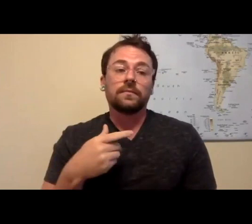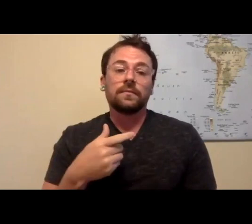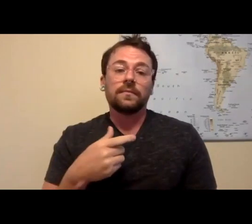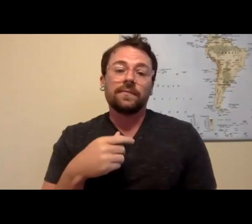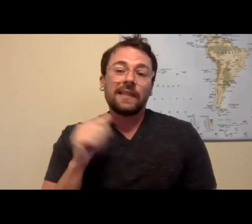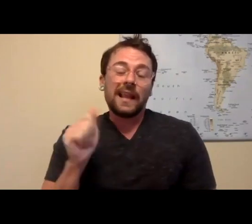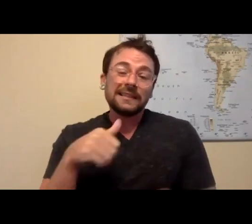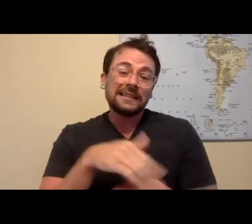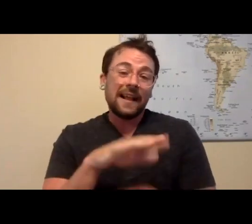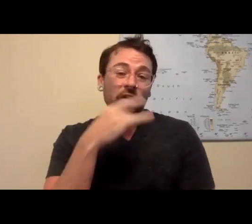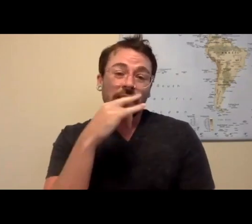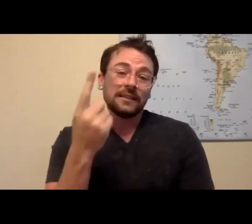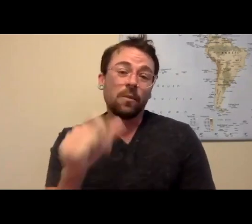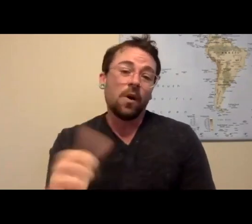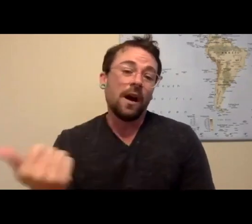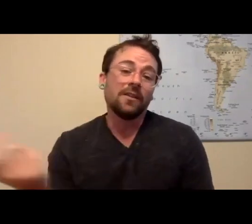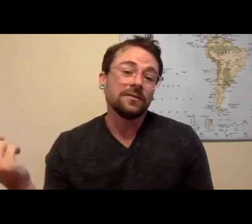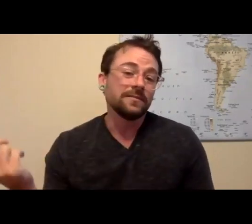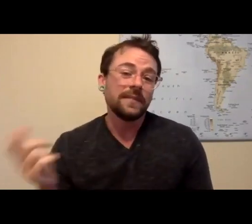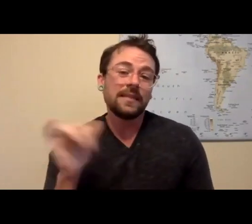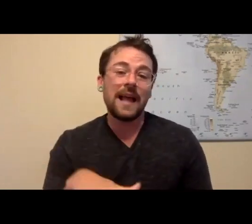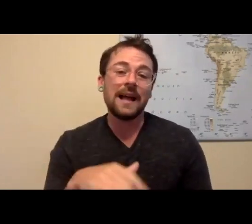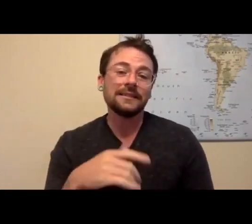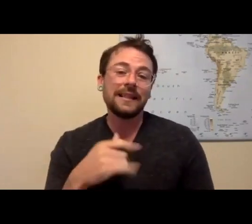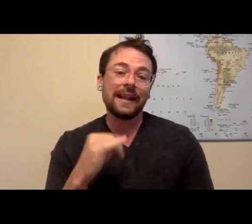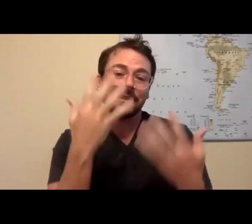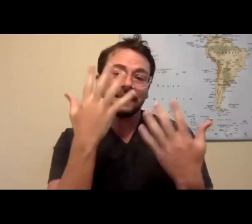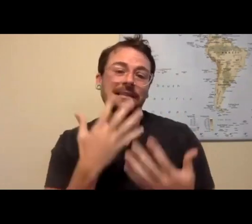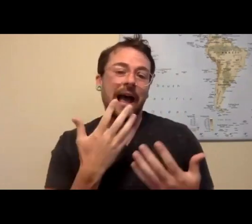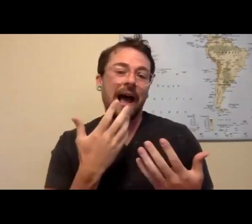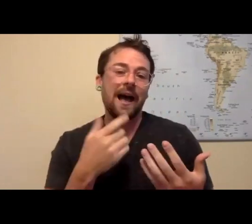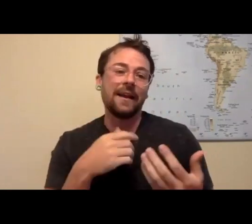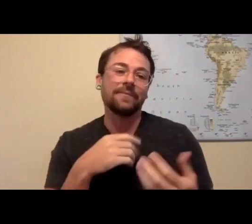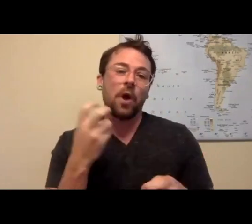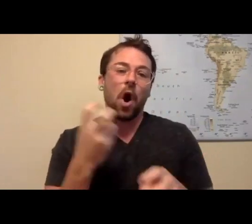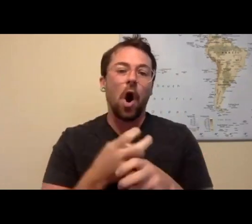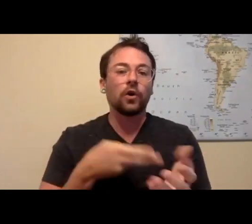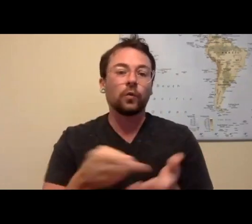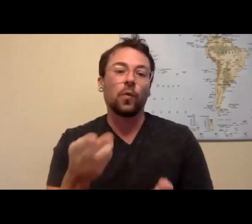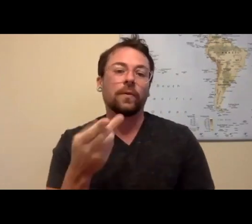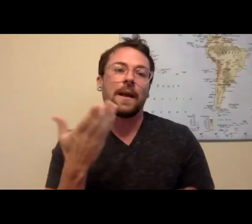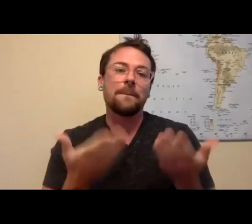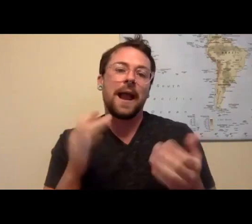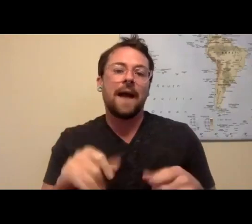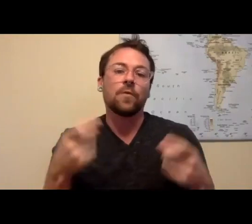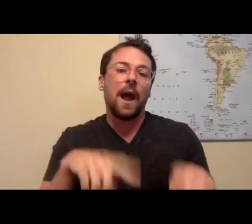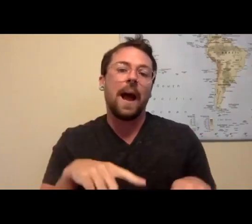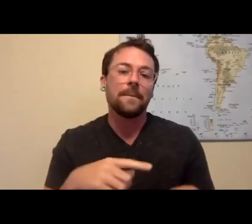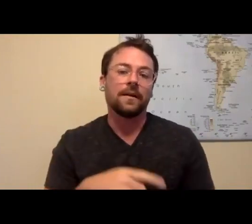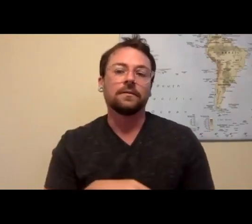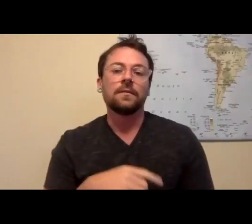Oftentimes, we hear these types of objections and they may want to remove their child from our school.